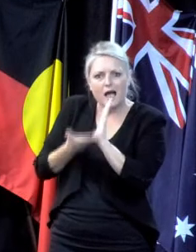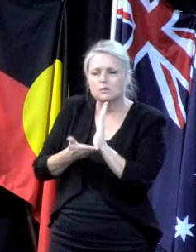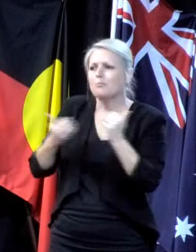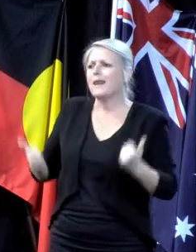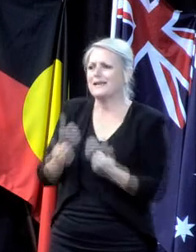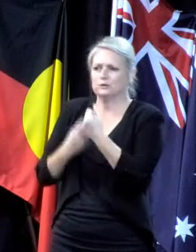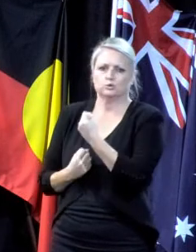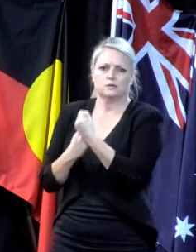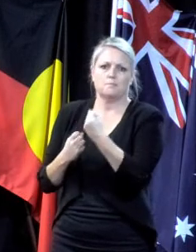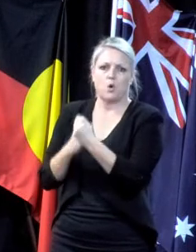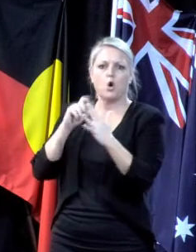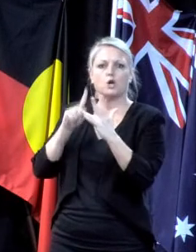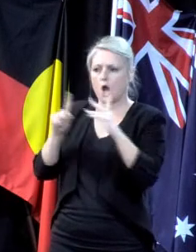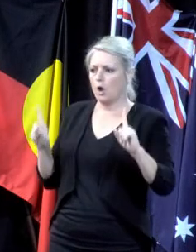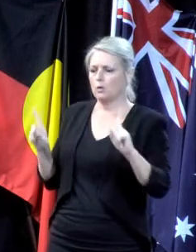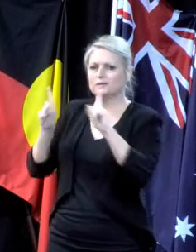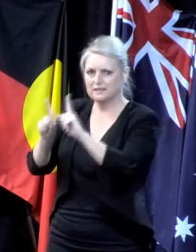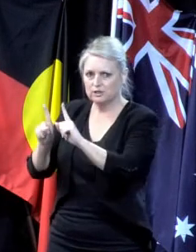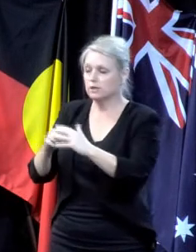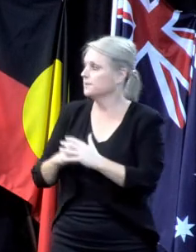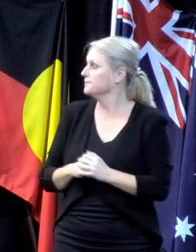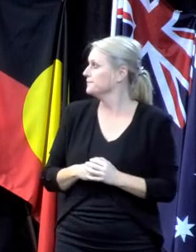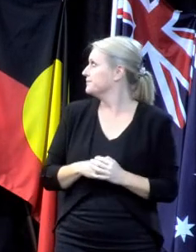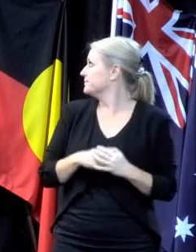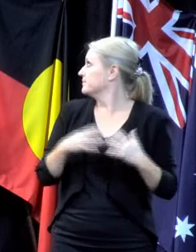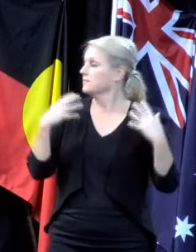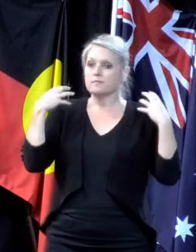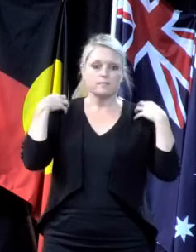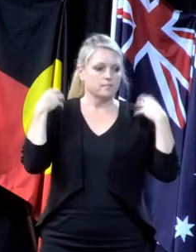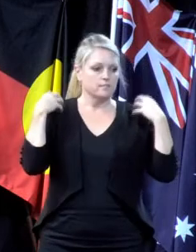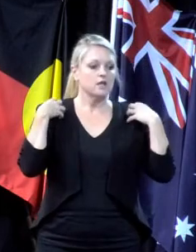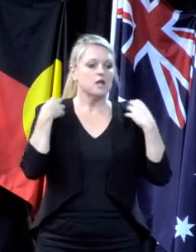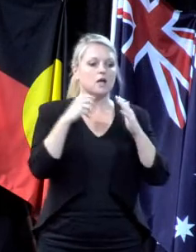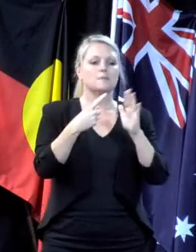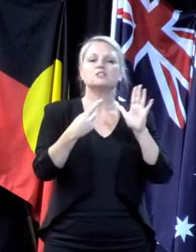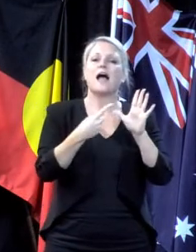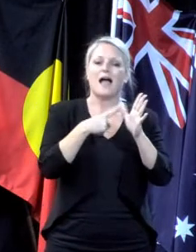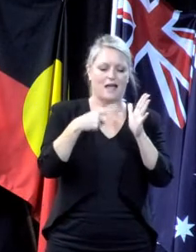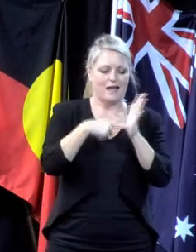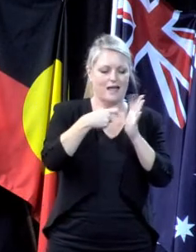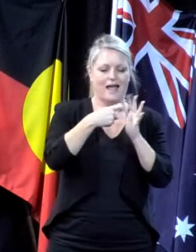co-teachers? I mean, you know, because, immediately, there’s going to be the